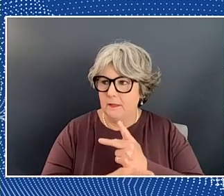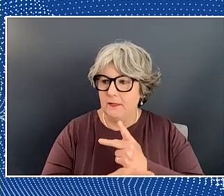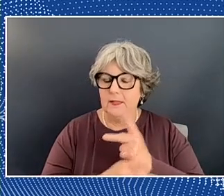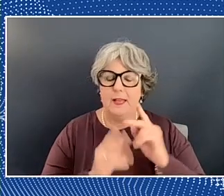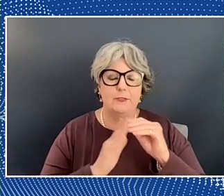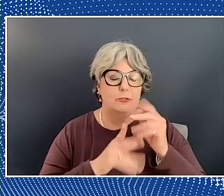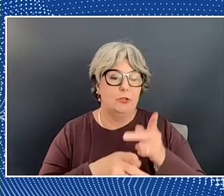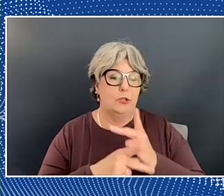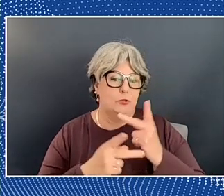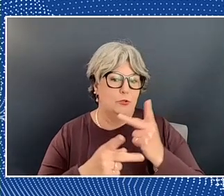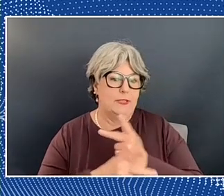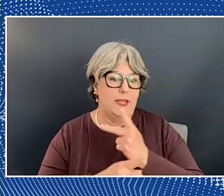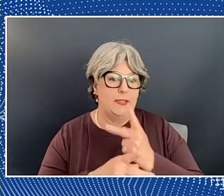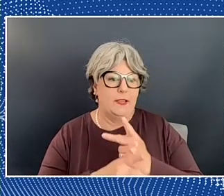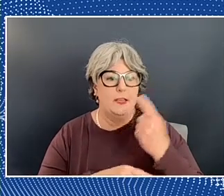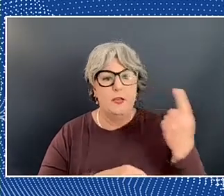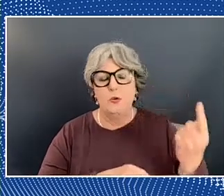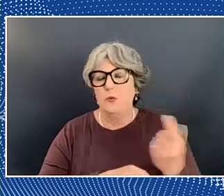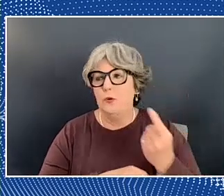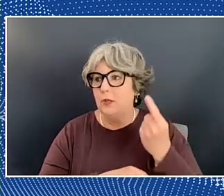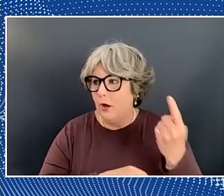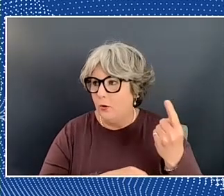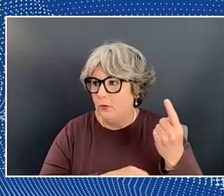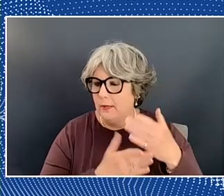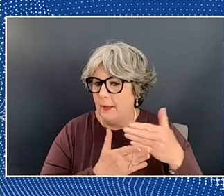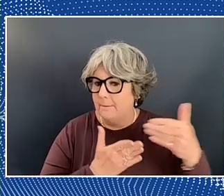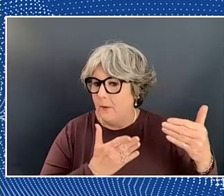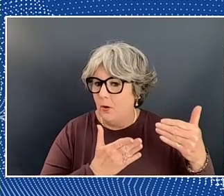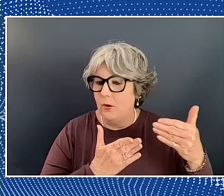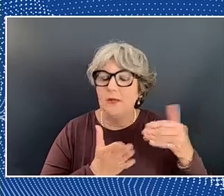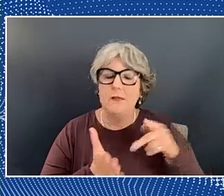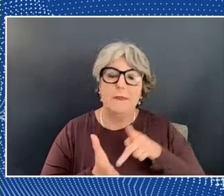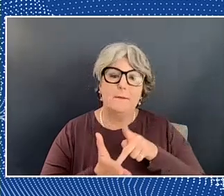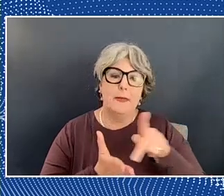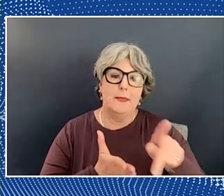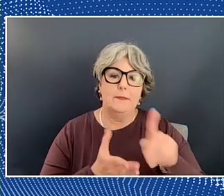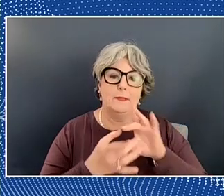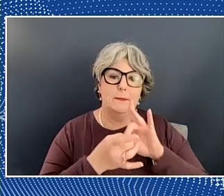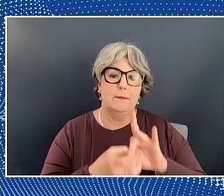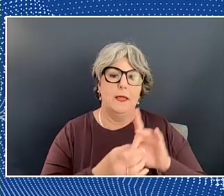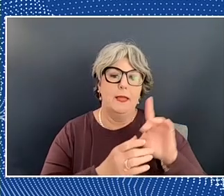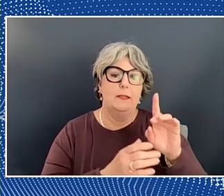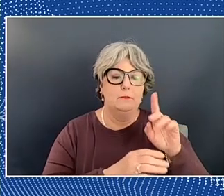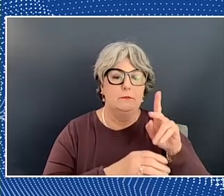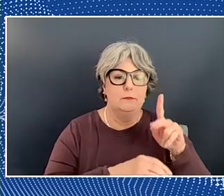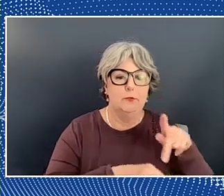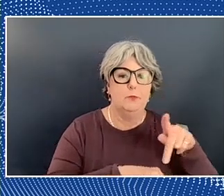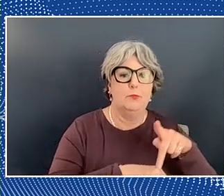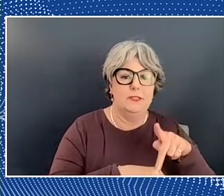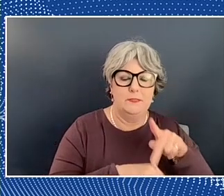calculated when only a very small portion of the payment is applied to the principal, and how this has real life